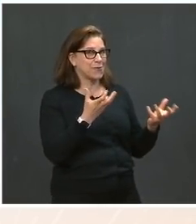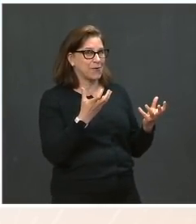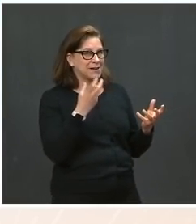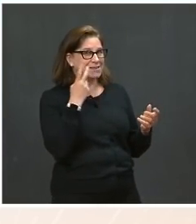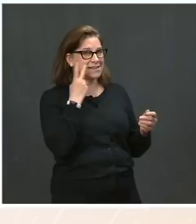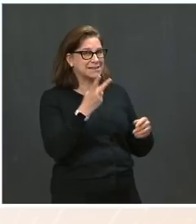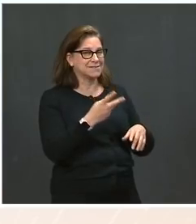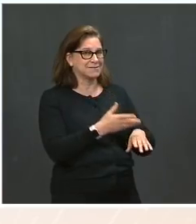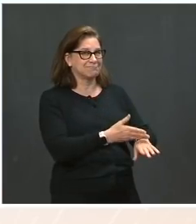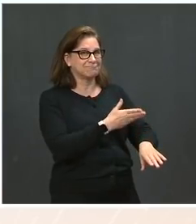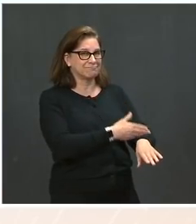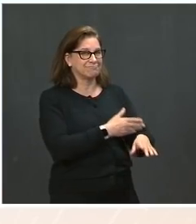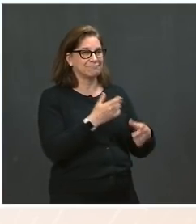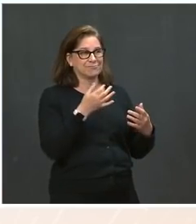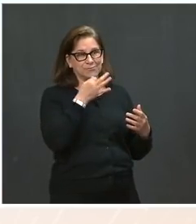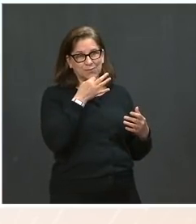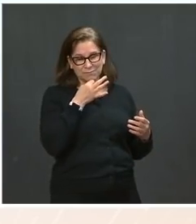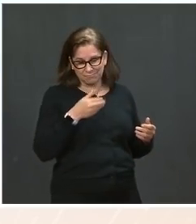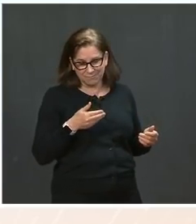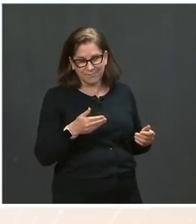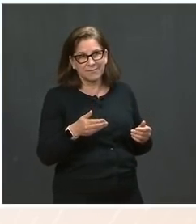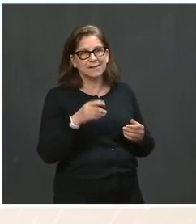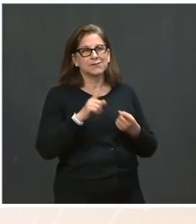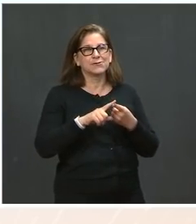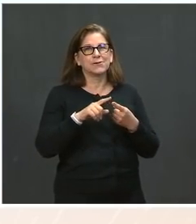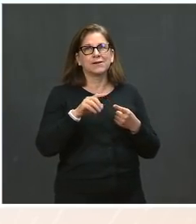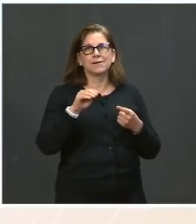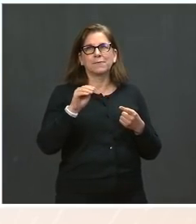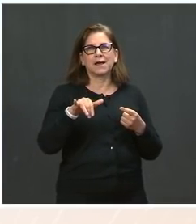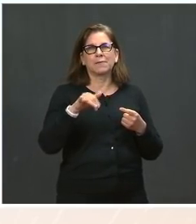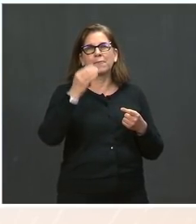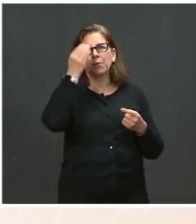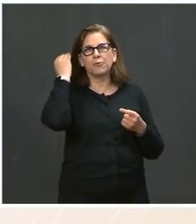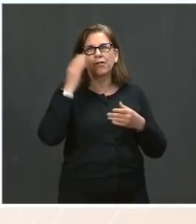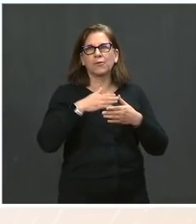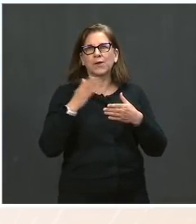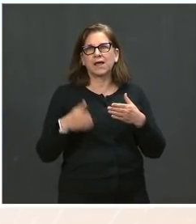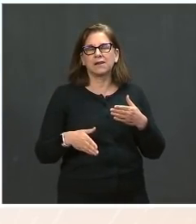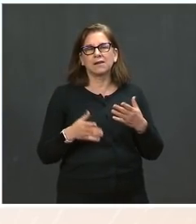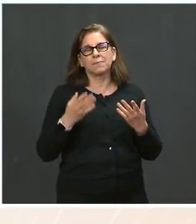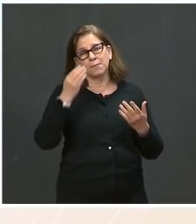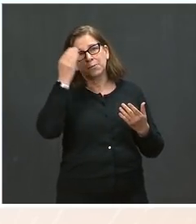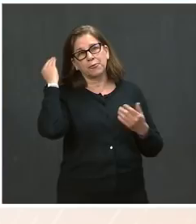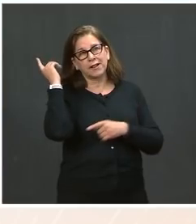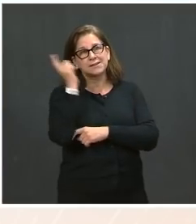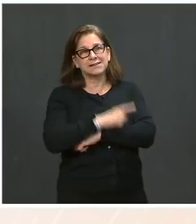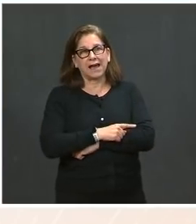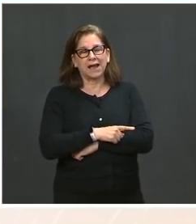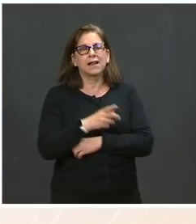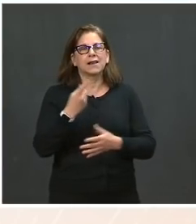and hopefully we can start to see that. But, obviously, those meetings have to begin in earnest next week. Ms. Psaki: Francesca.